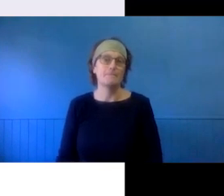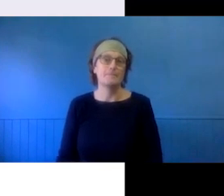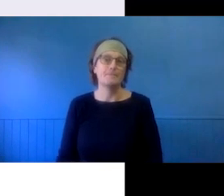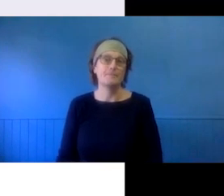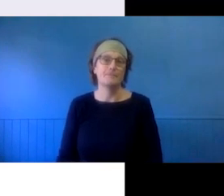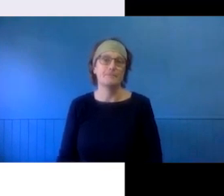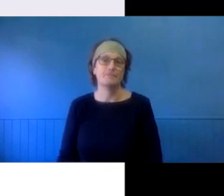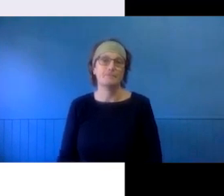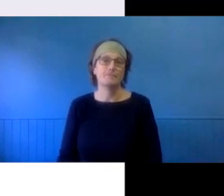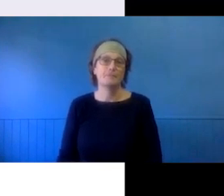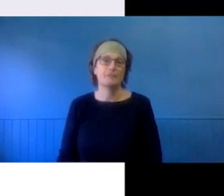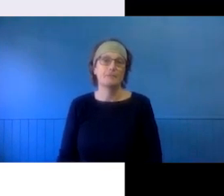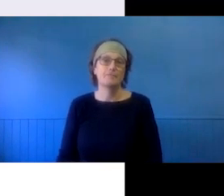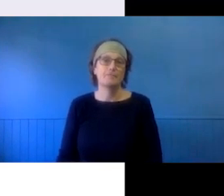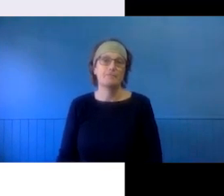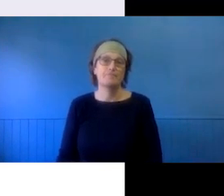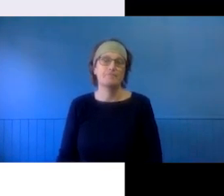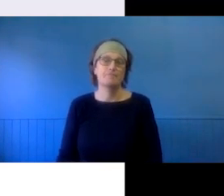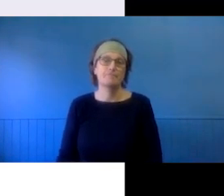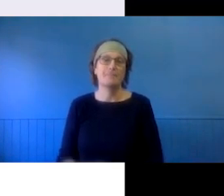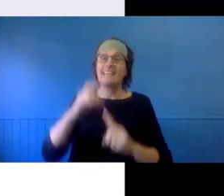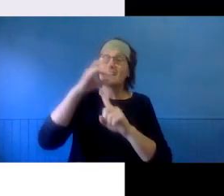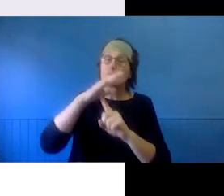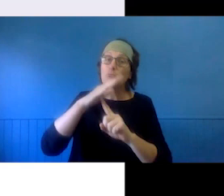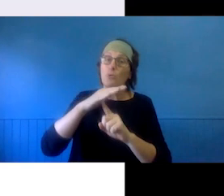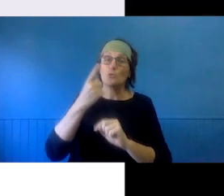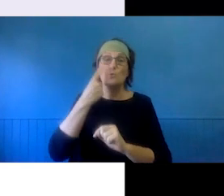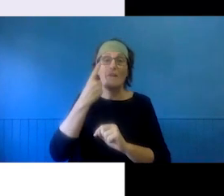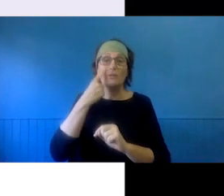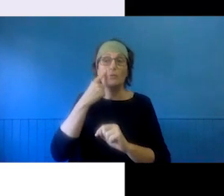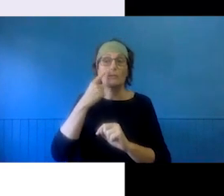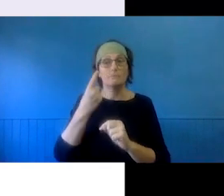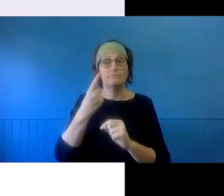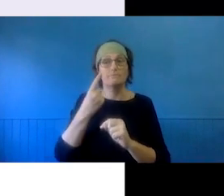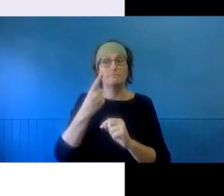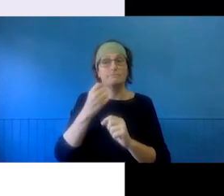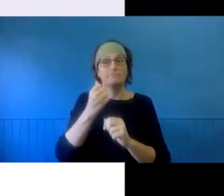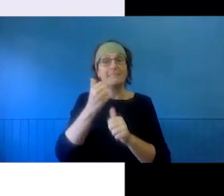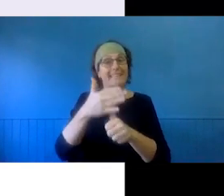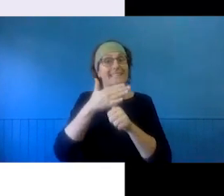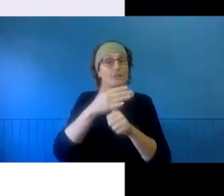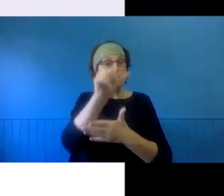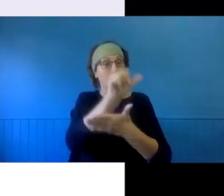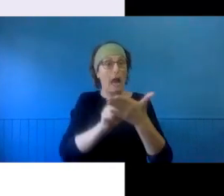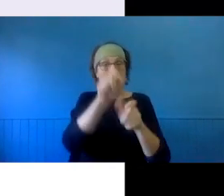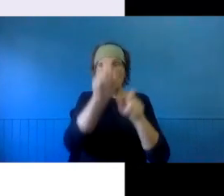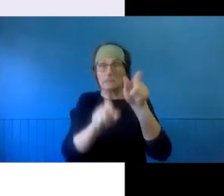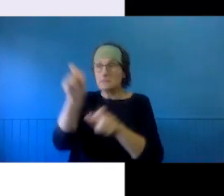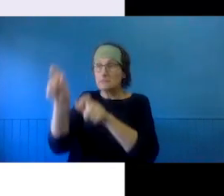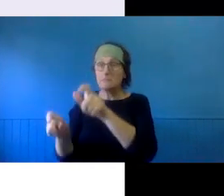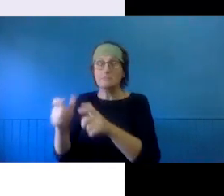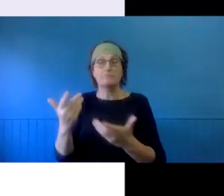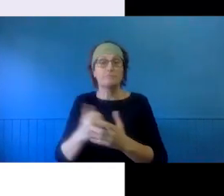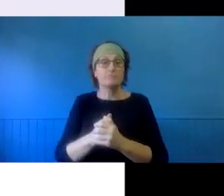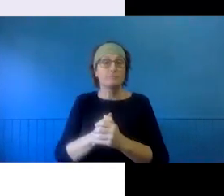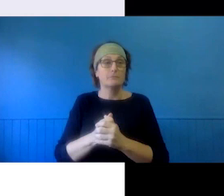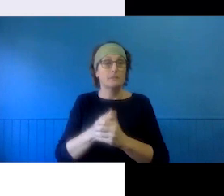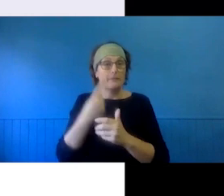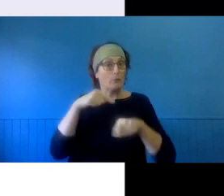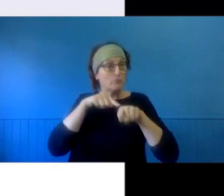limitations of Indigenous artists who will be practising culture and